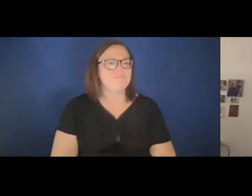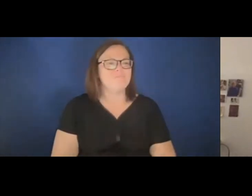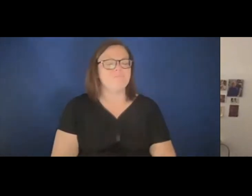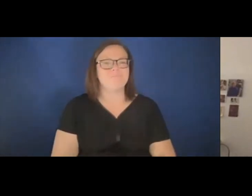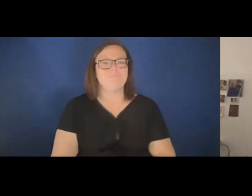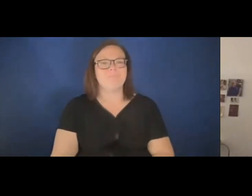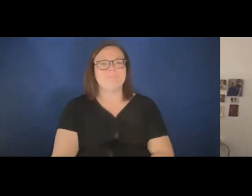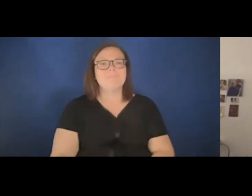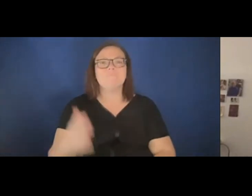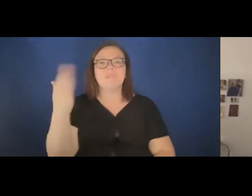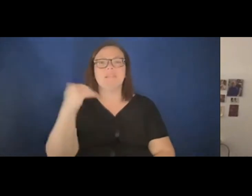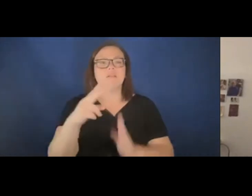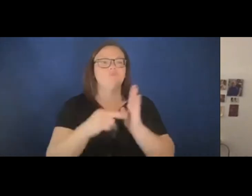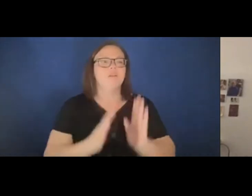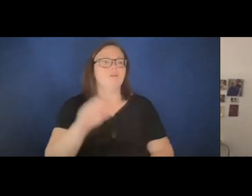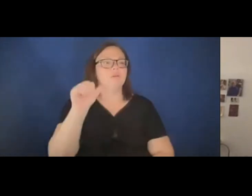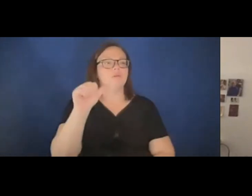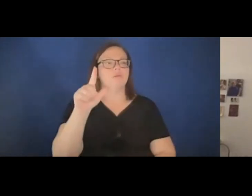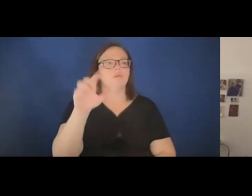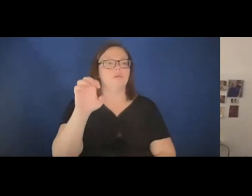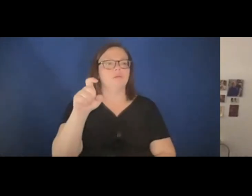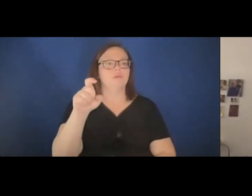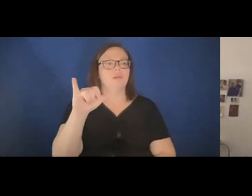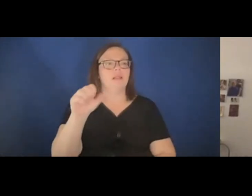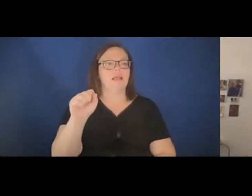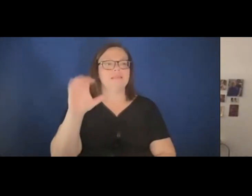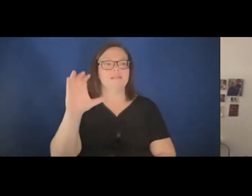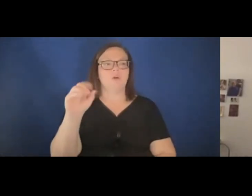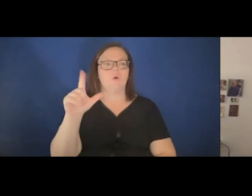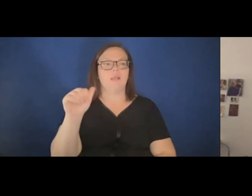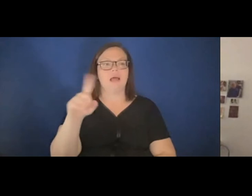next reader is going to be Alexis Collazo.